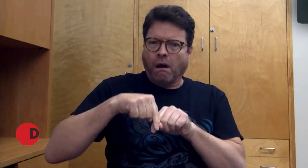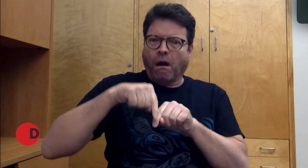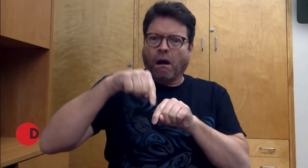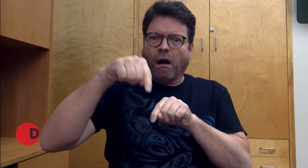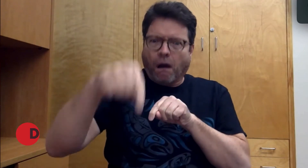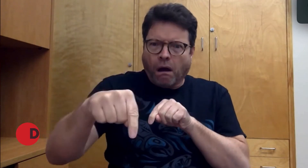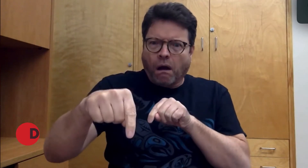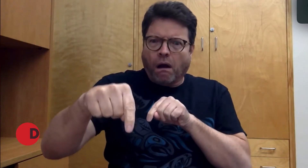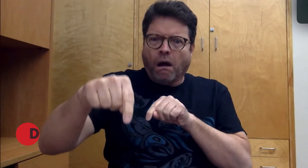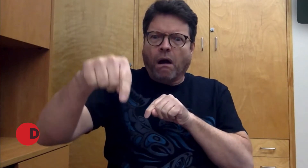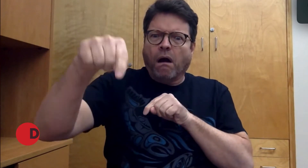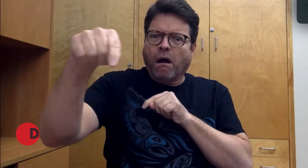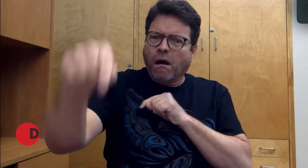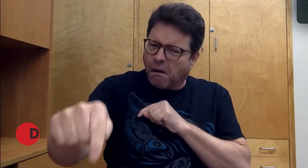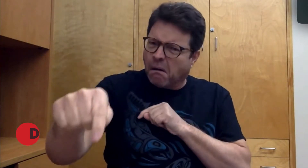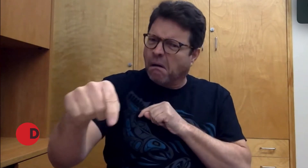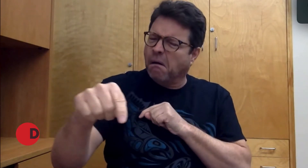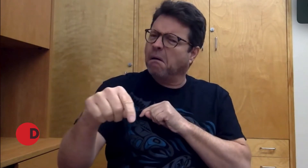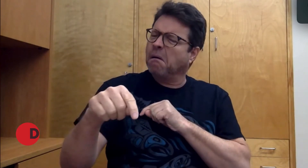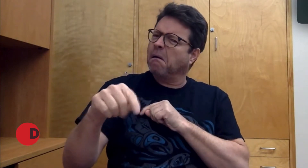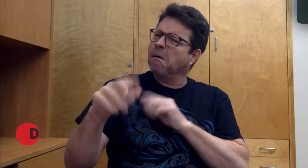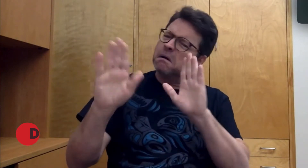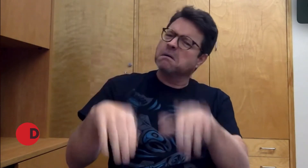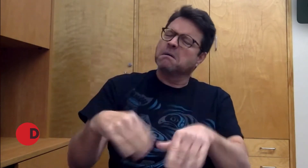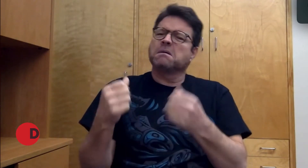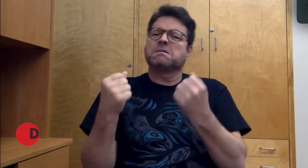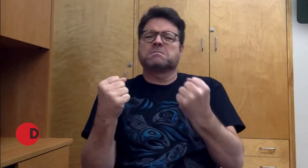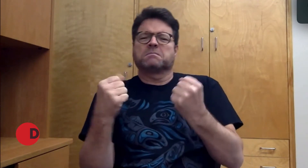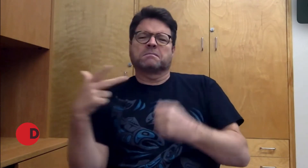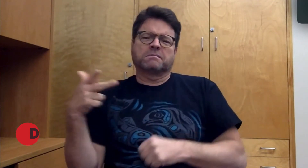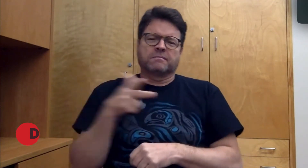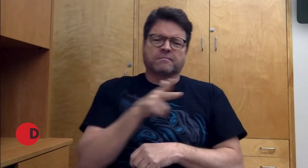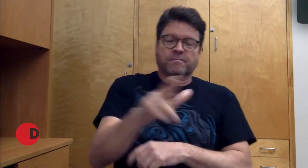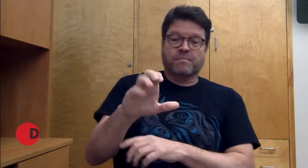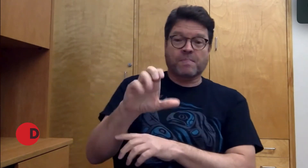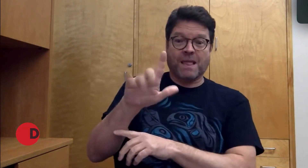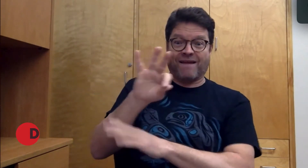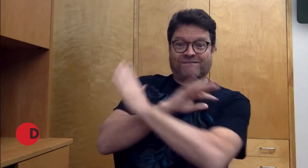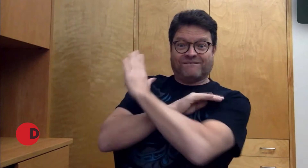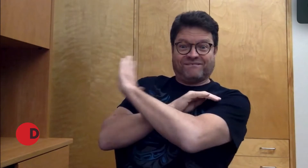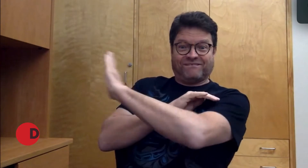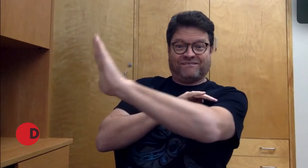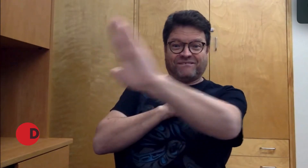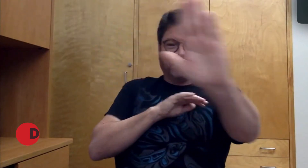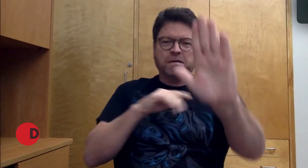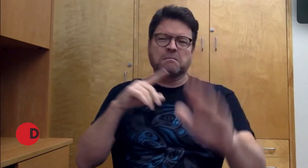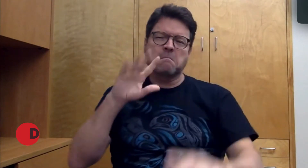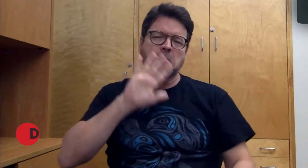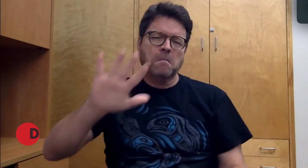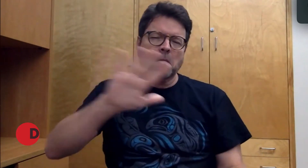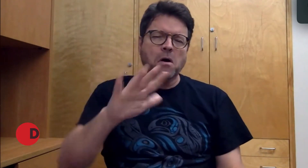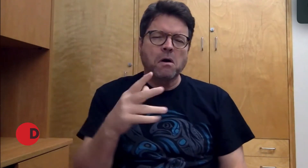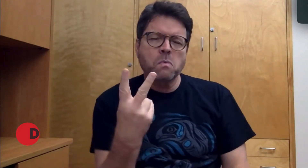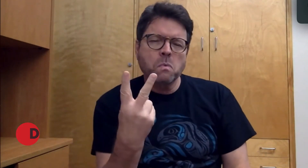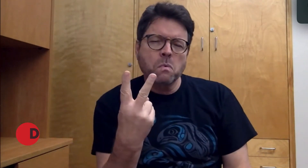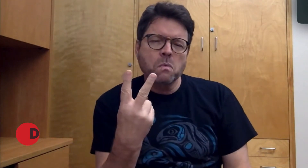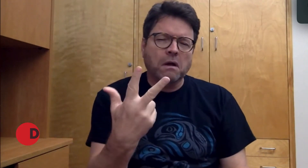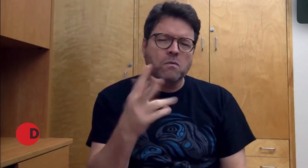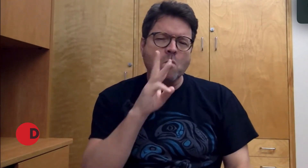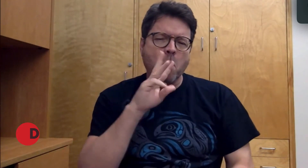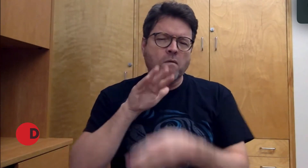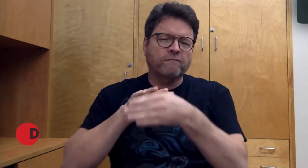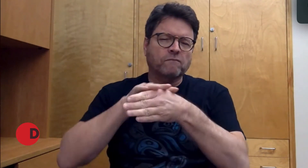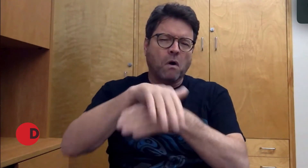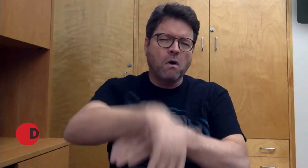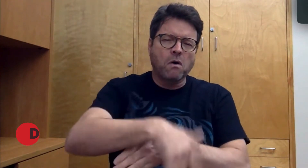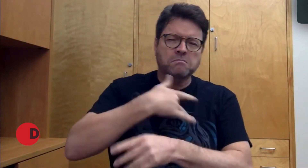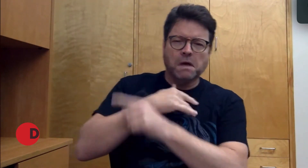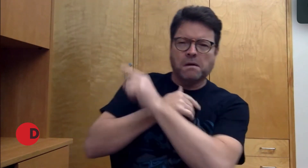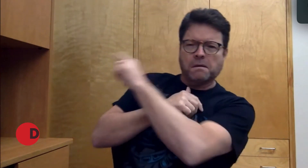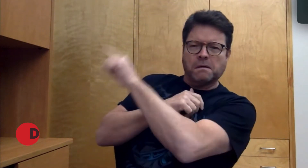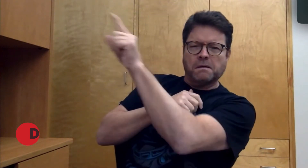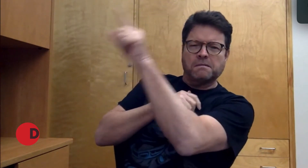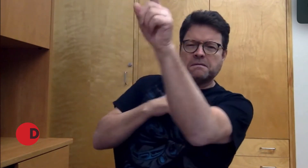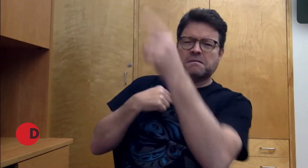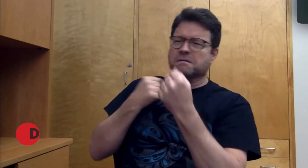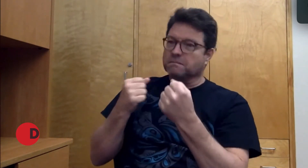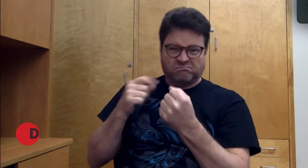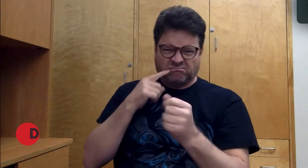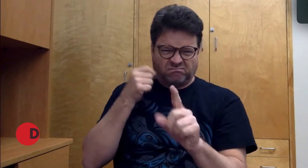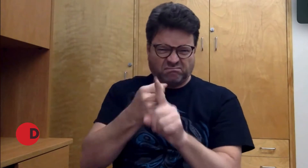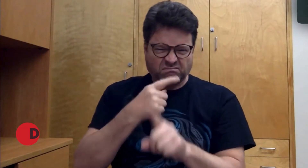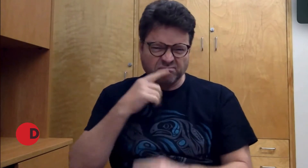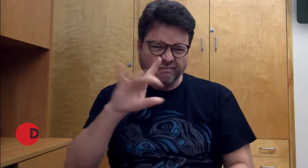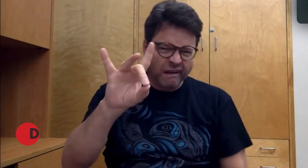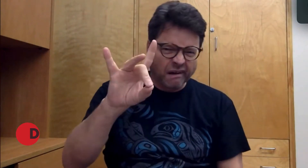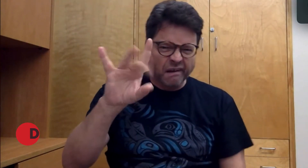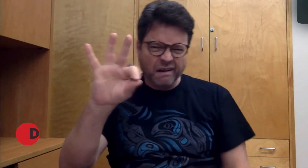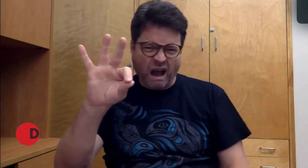I came across a cliff that had about two or three waterfalls,